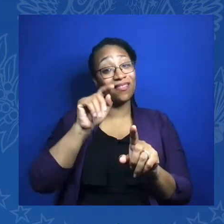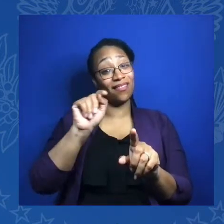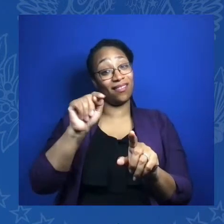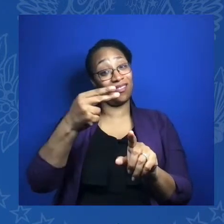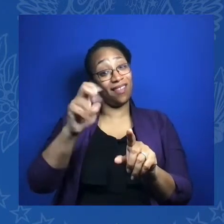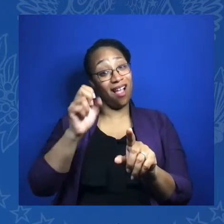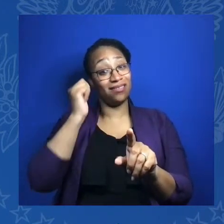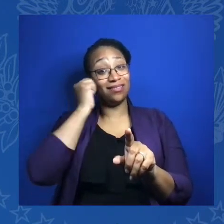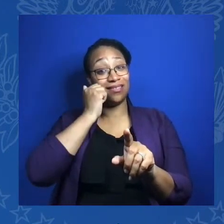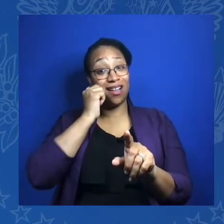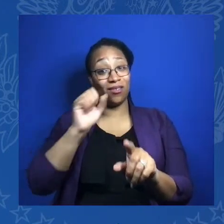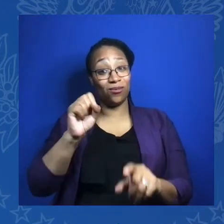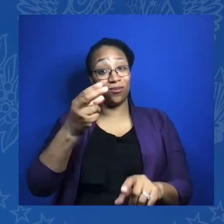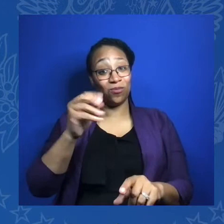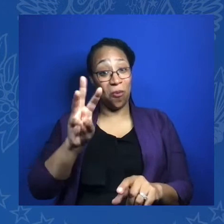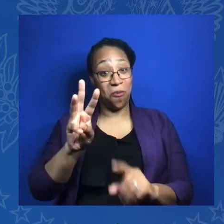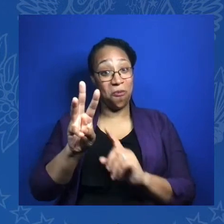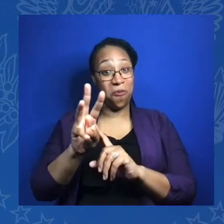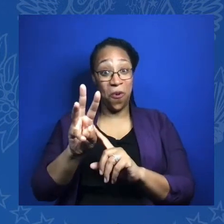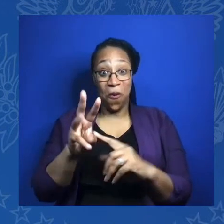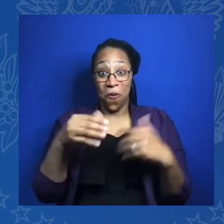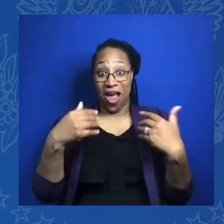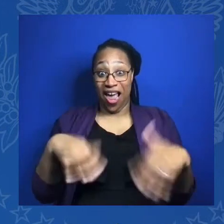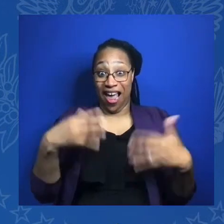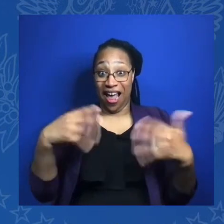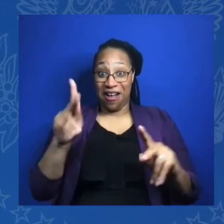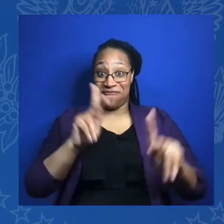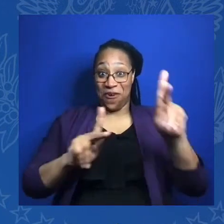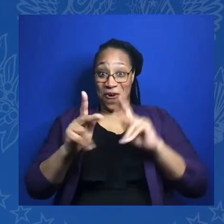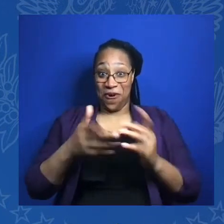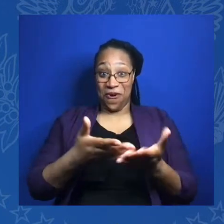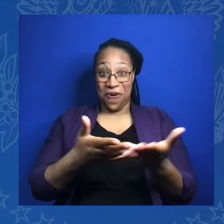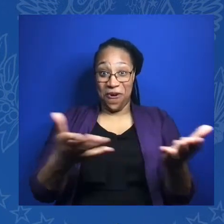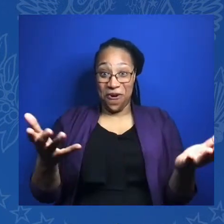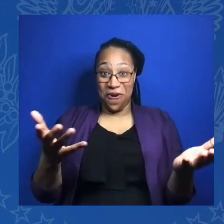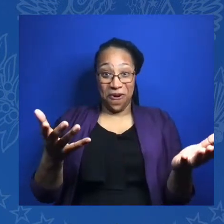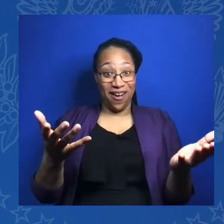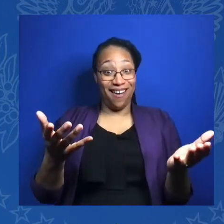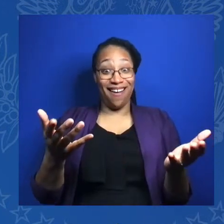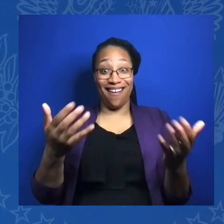Roy is a great guy. He once dubbed me the Jay-Z of Delaware.